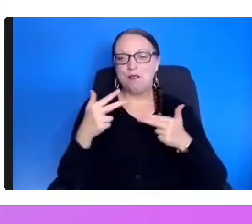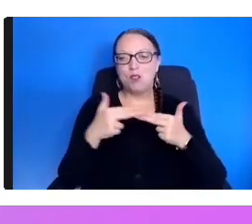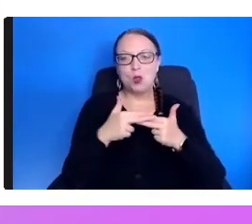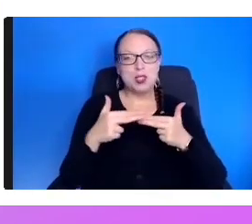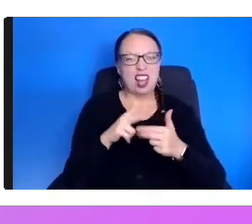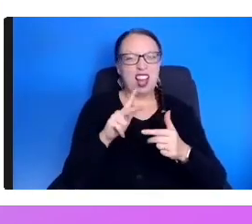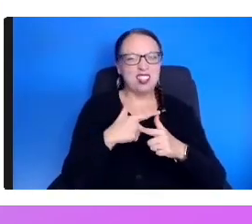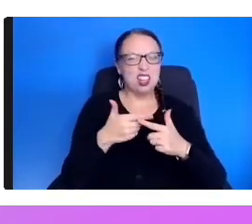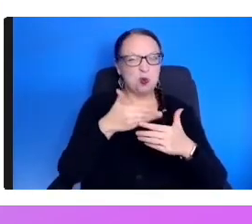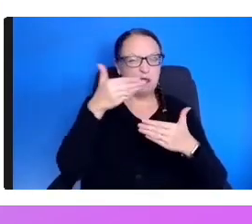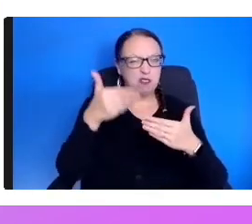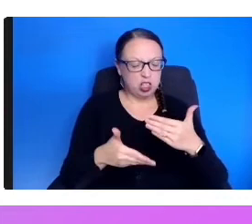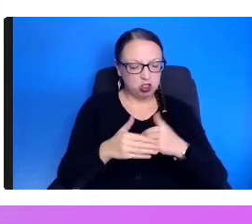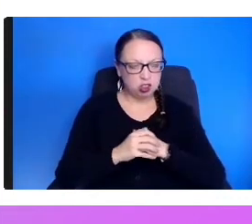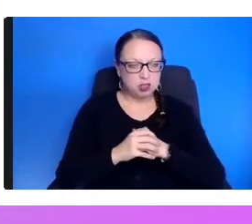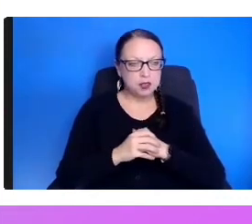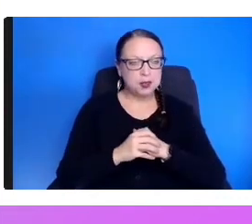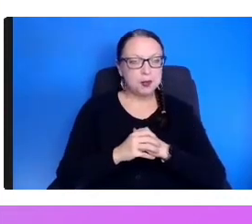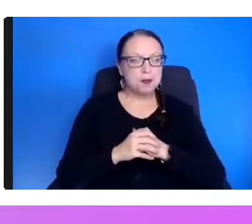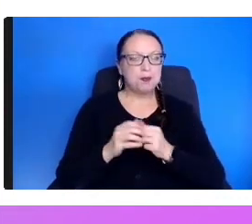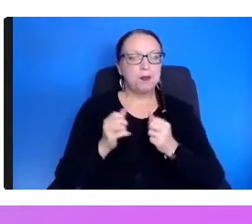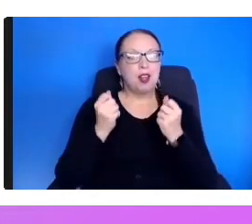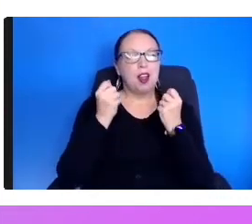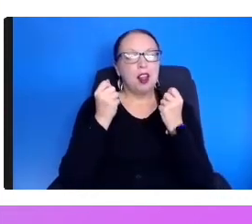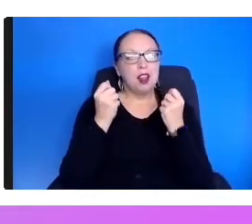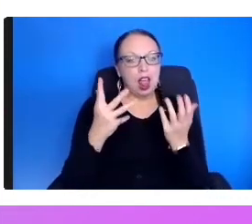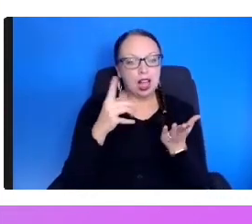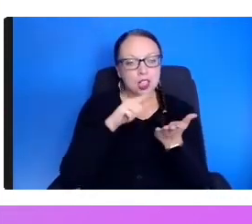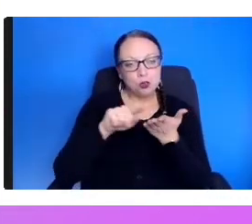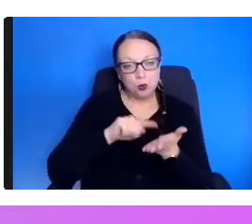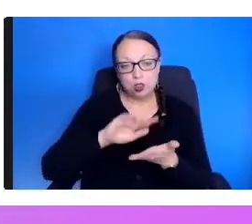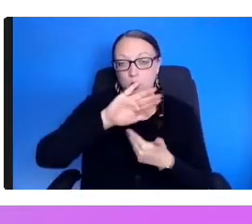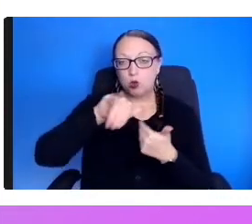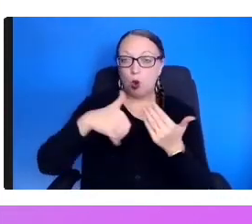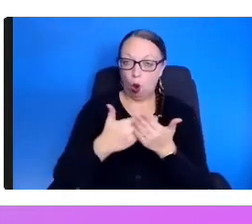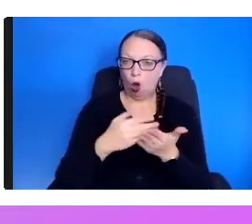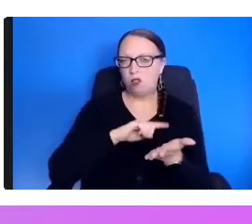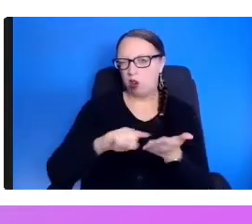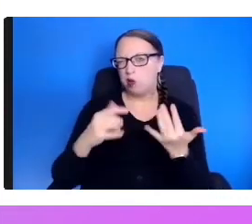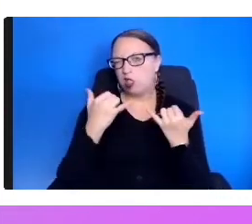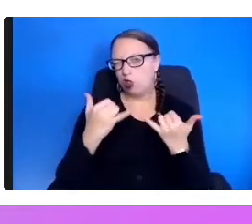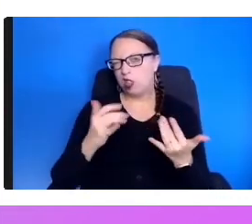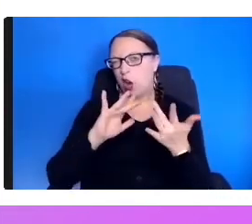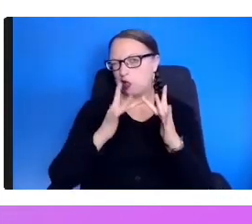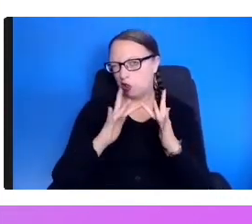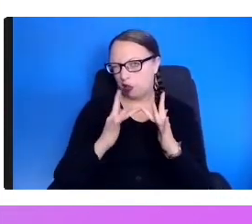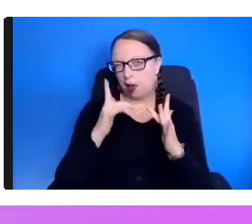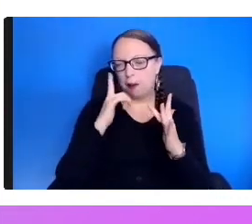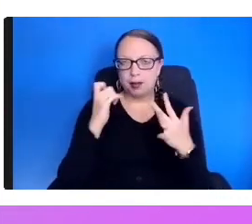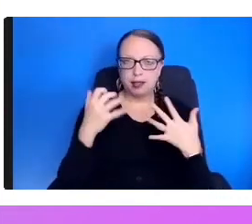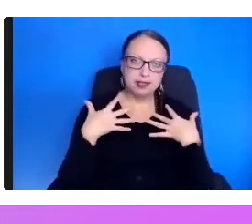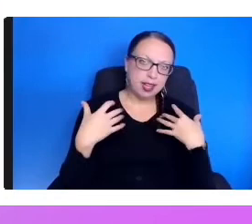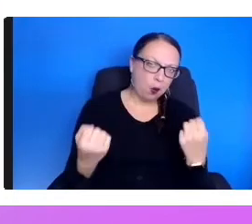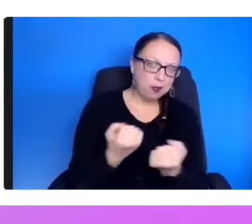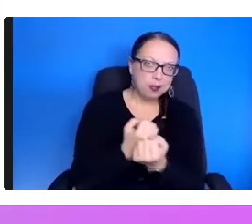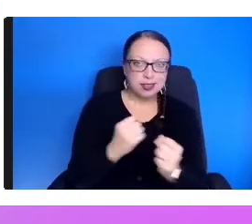So I mentioned we do a lot of remote research in fact all of our research now is remote just because of the health and safety of obviously our panel members